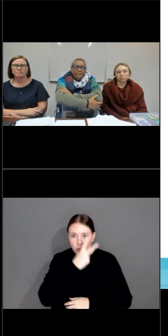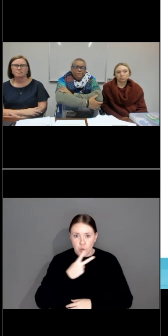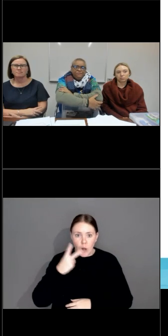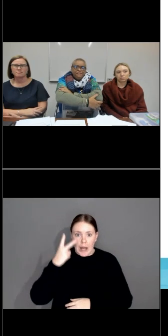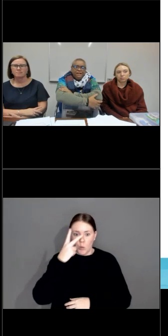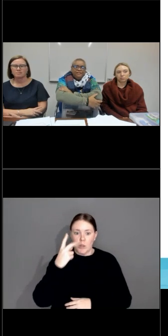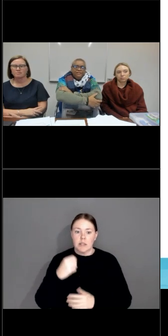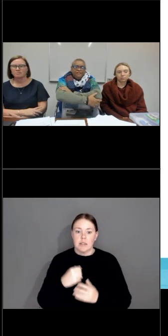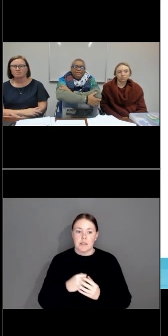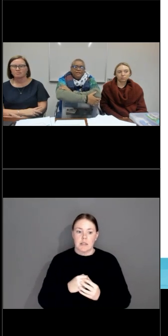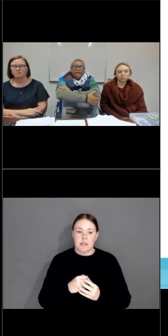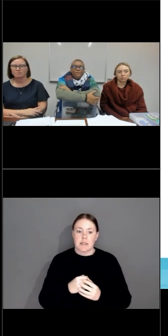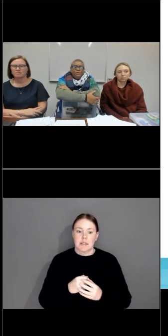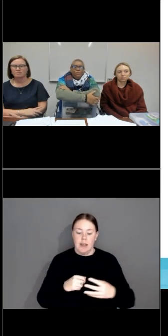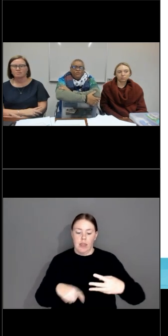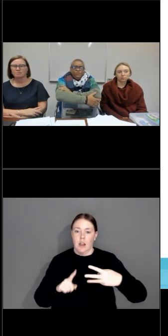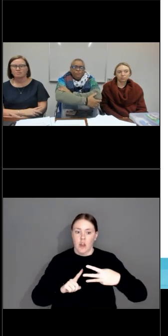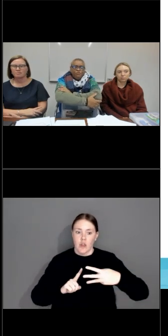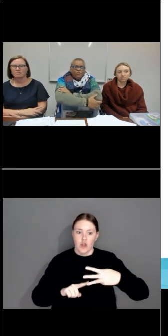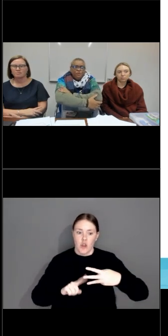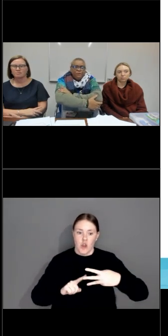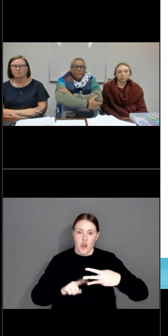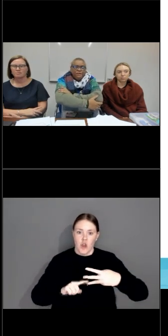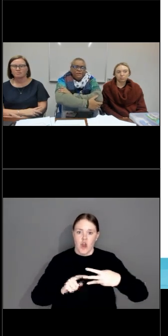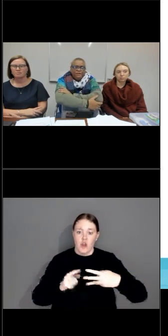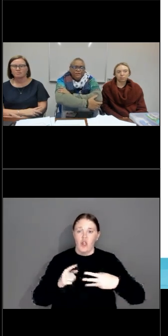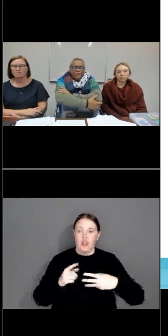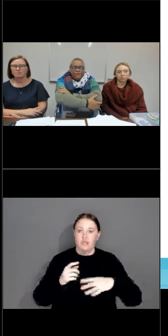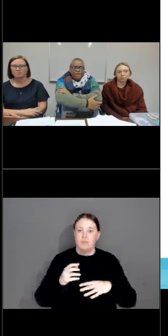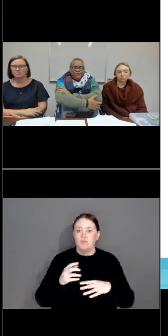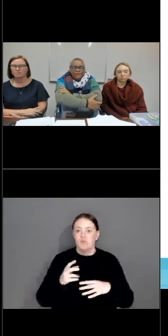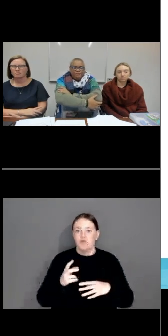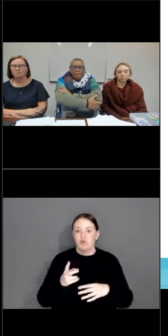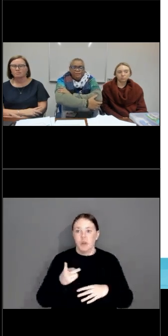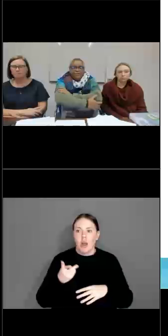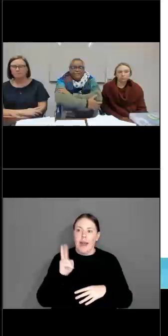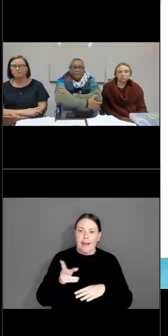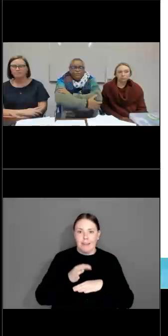will start thinking about what do you want to know and how do we can help you with putting it in your